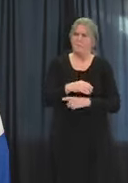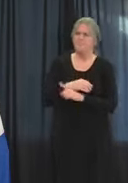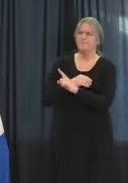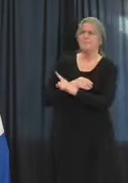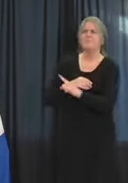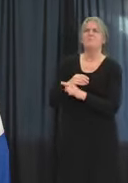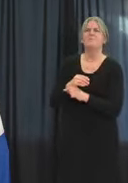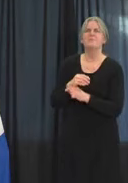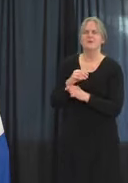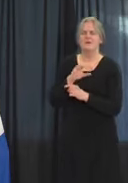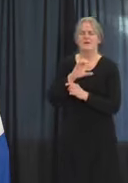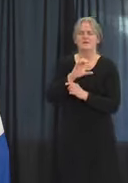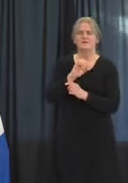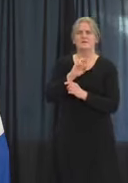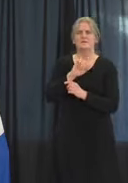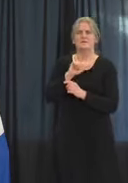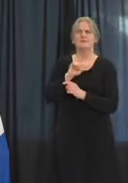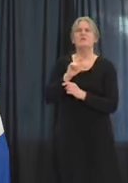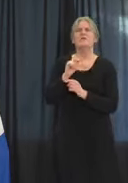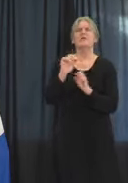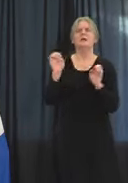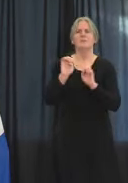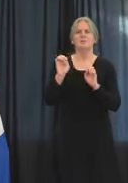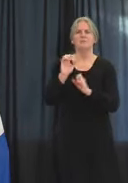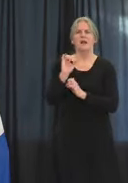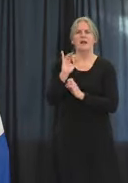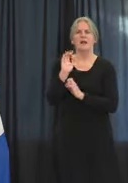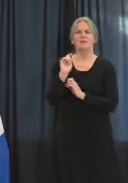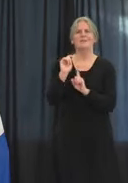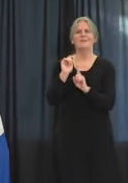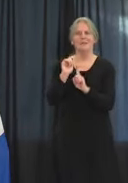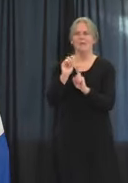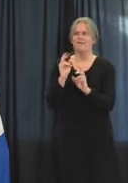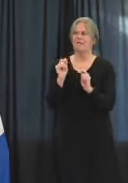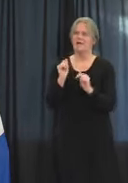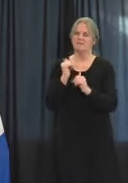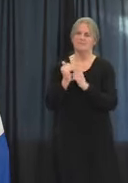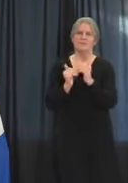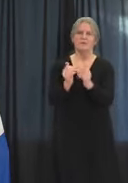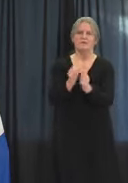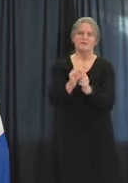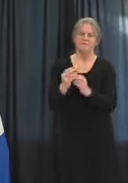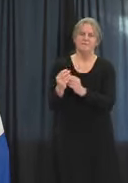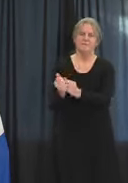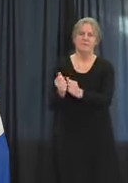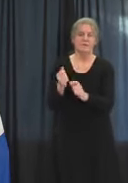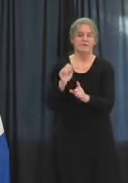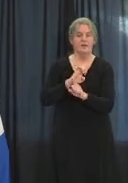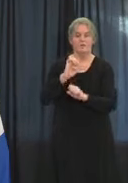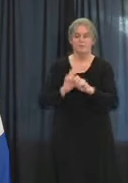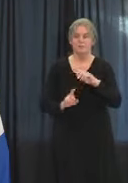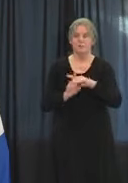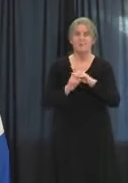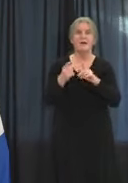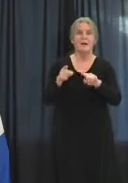system? So the civil emergency measures act is designed so that the government can act swiftly and efficiently in an emergency